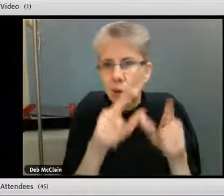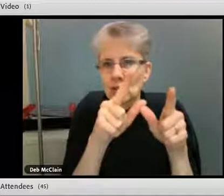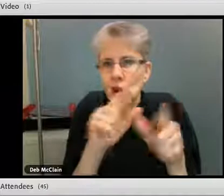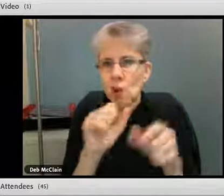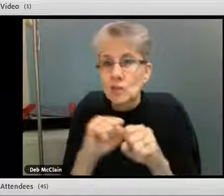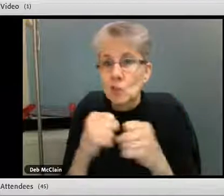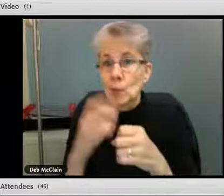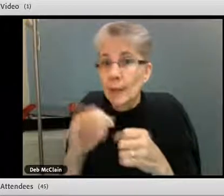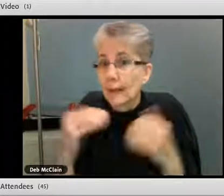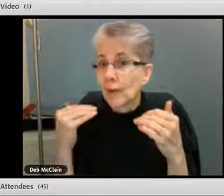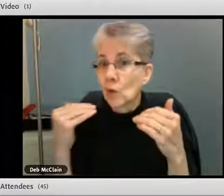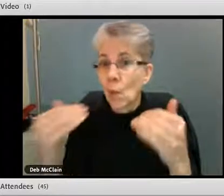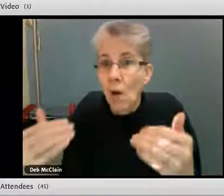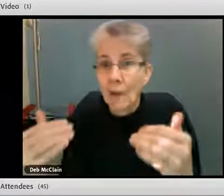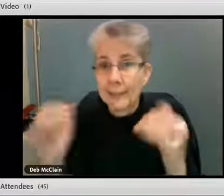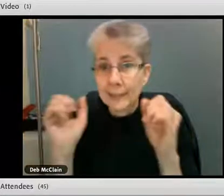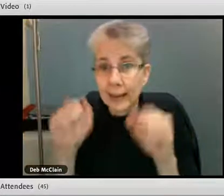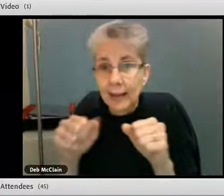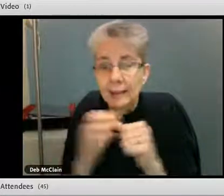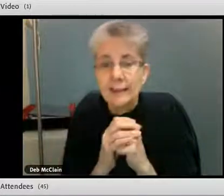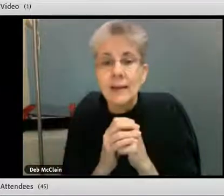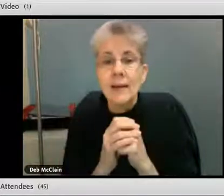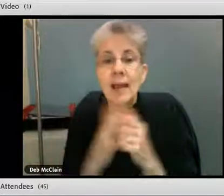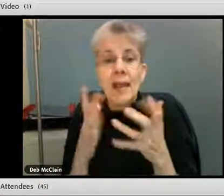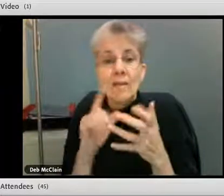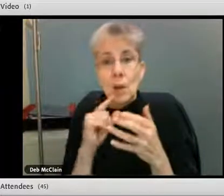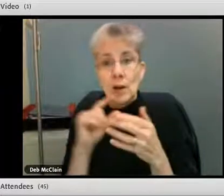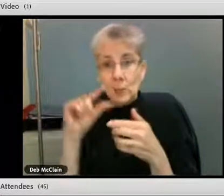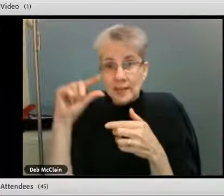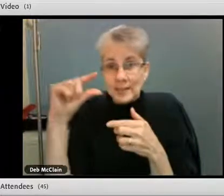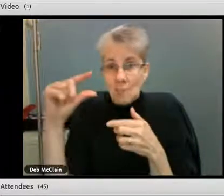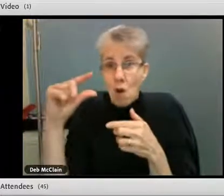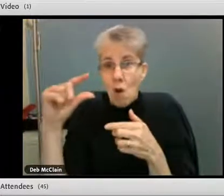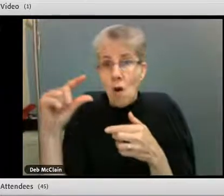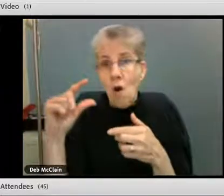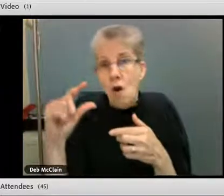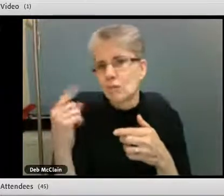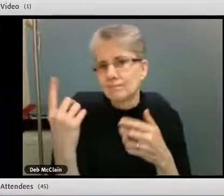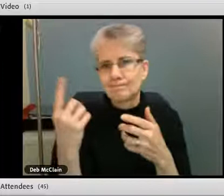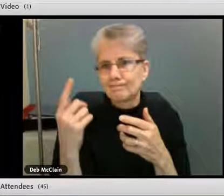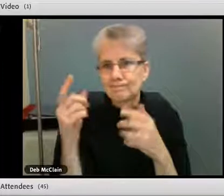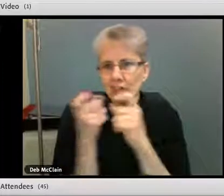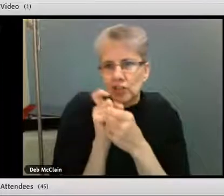If I want it really small for the purpose that I'm using, I can do that here.